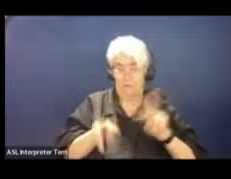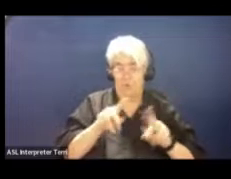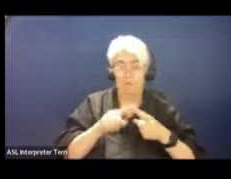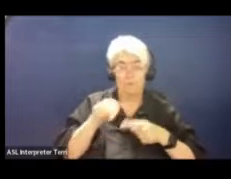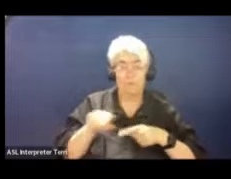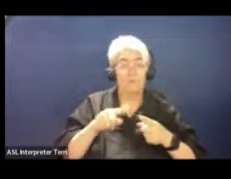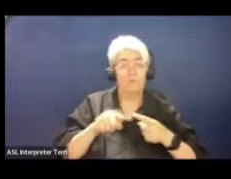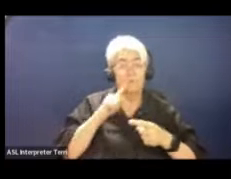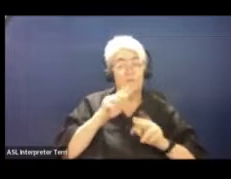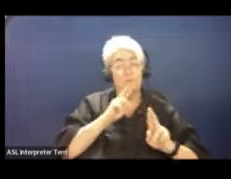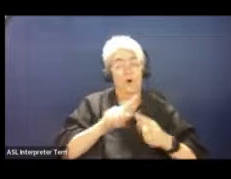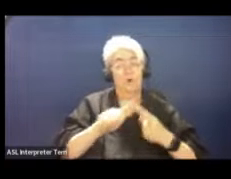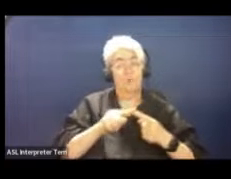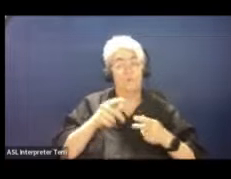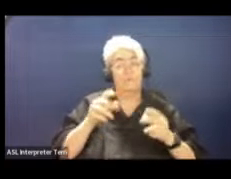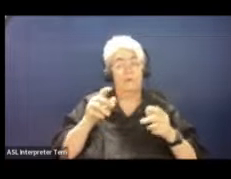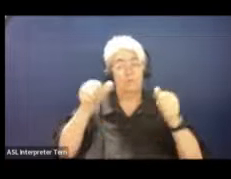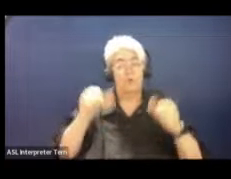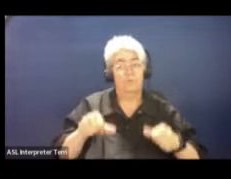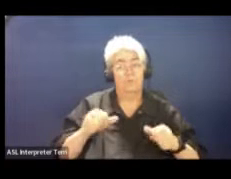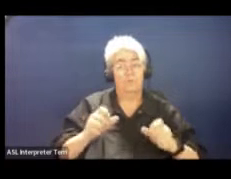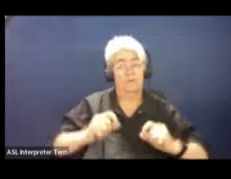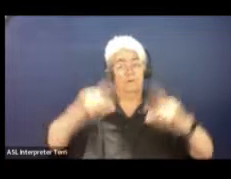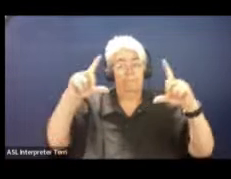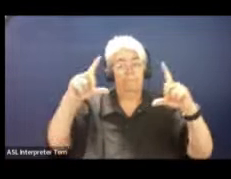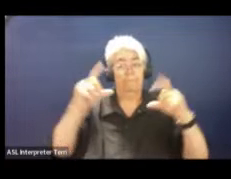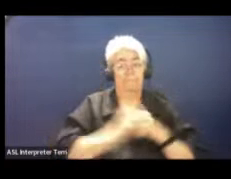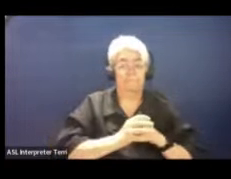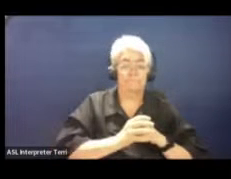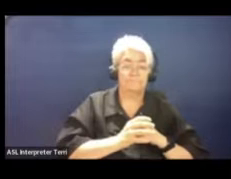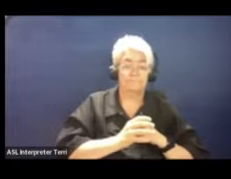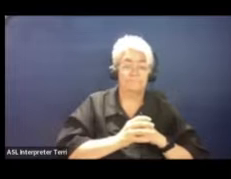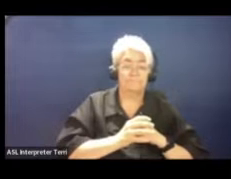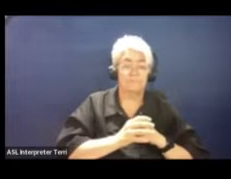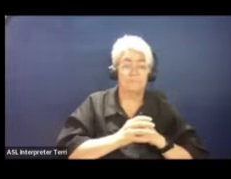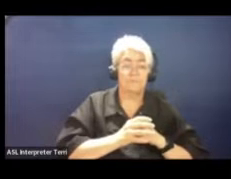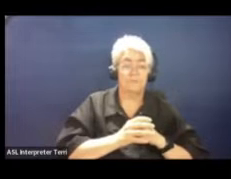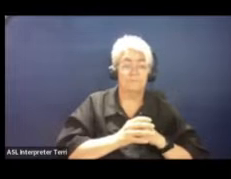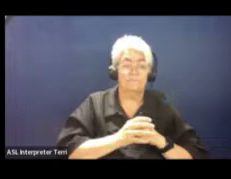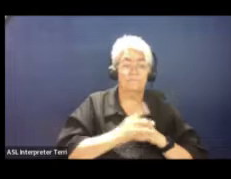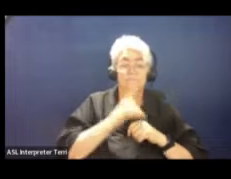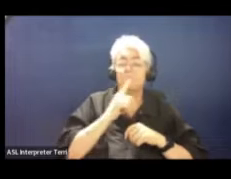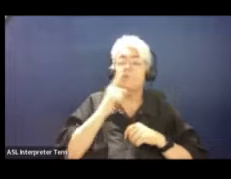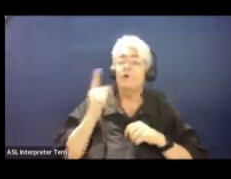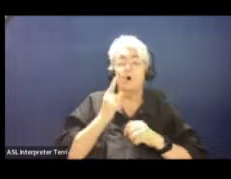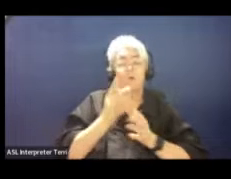Jack Storti: up. Next slide. We always look forward to Judy Dettmer: your feedback and